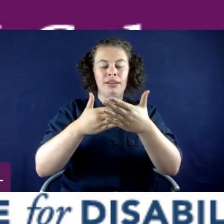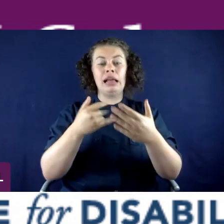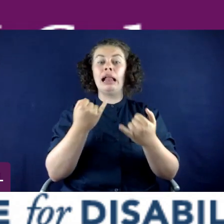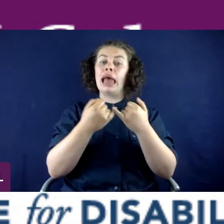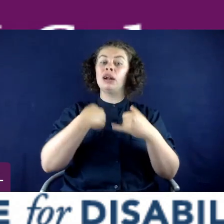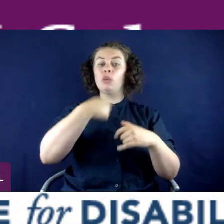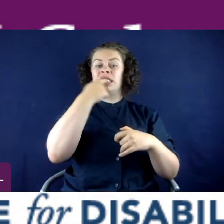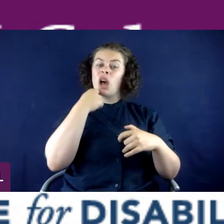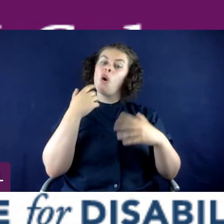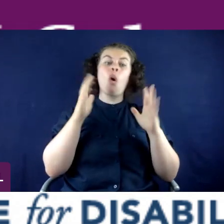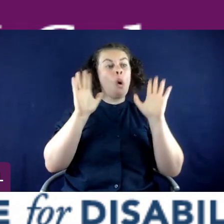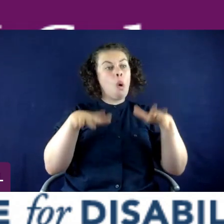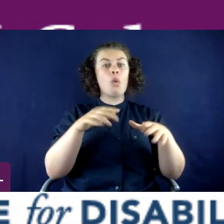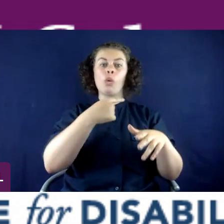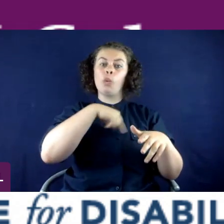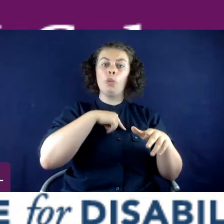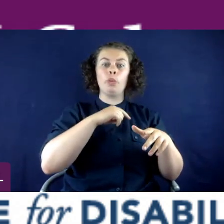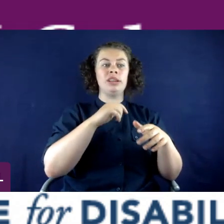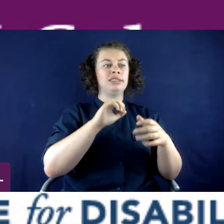It is OK to say they are a wheelchair user